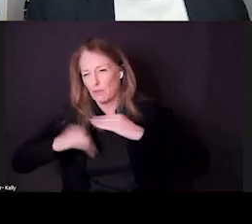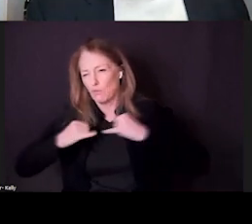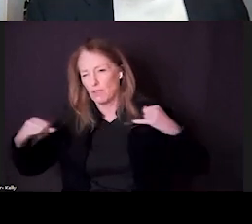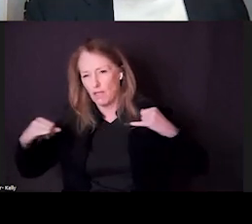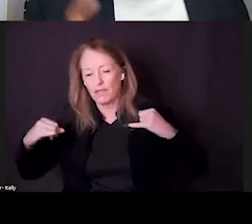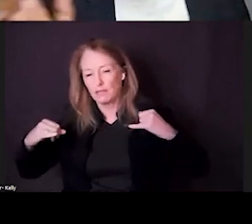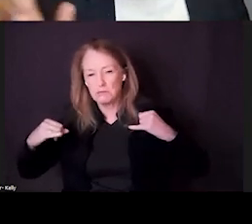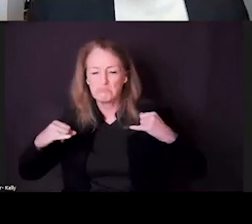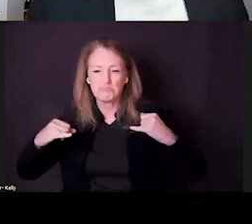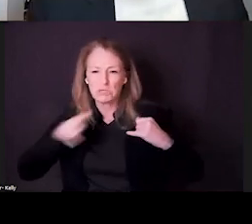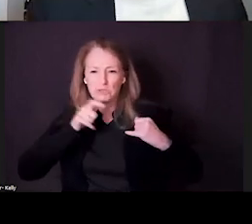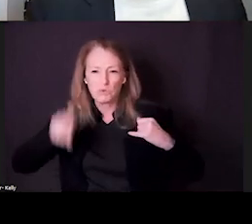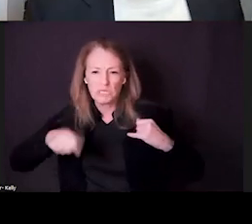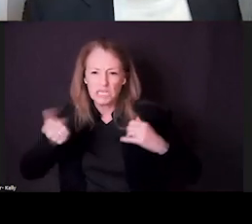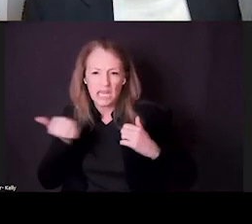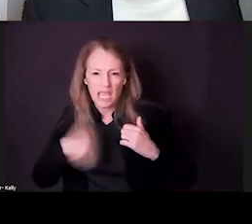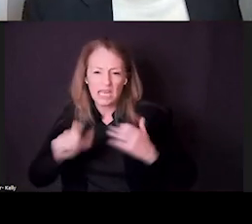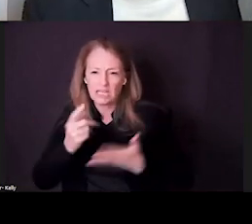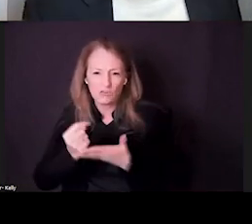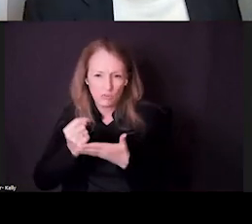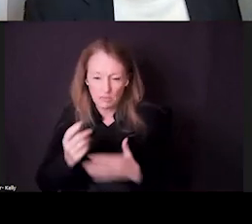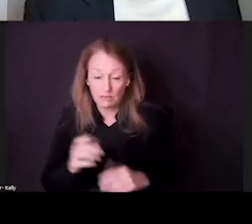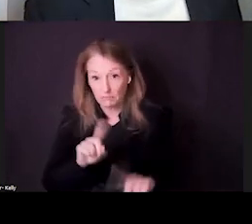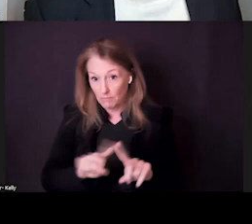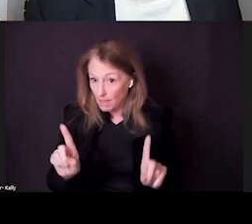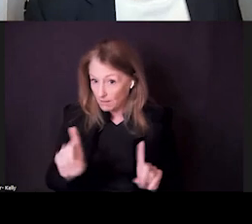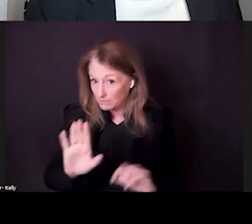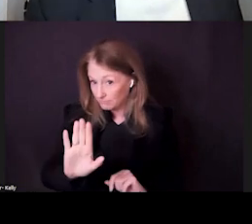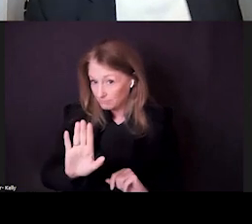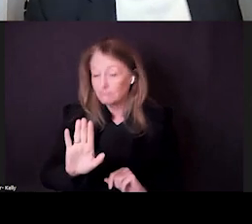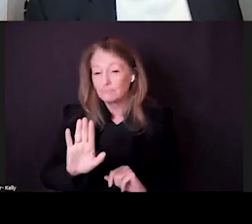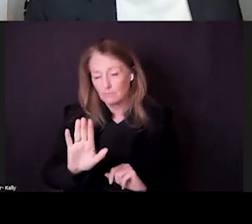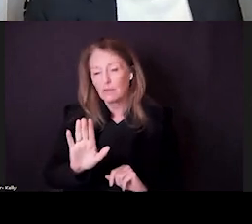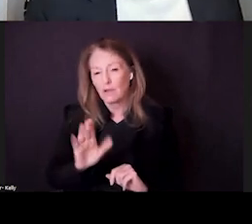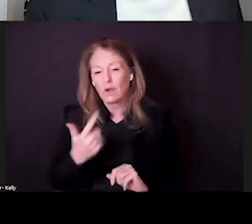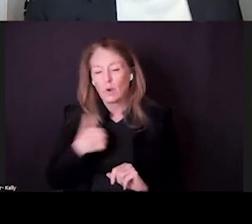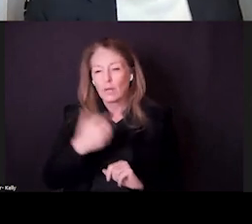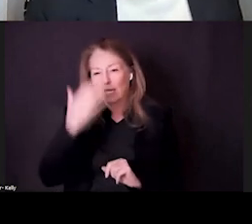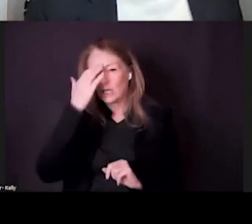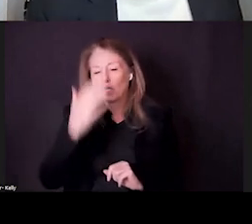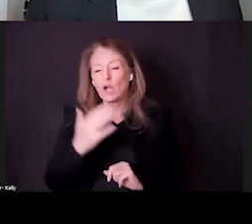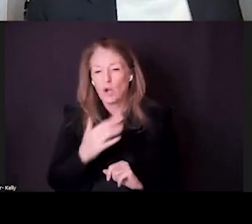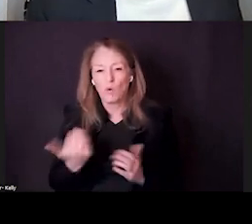ANYTHING. IN FACT, WE KNOW THAT THERE ARE SUB CLINICAL ISSUES